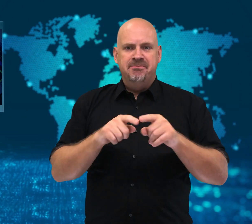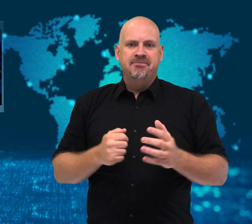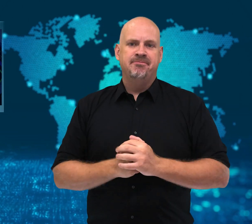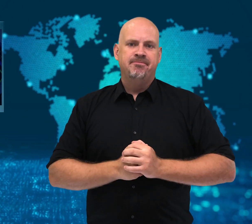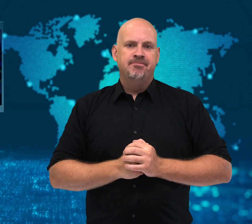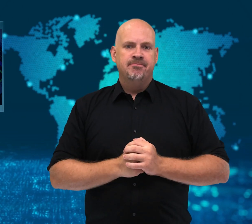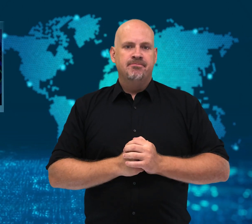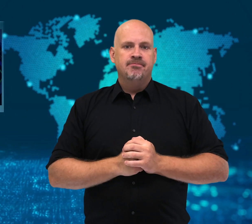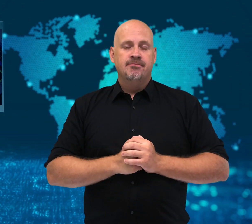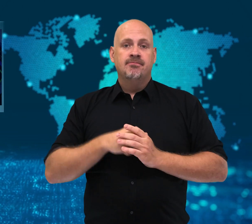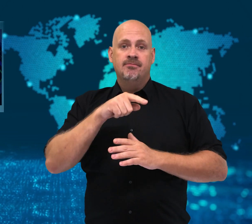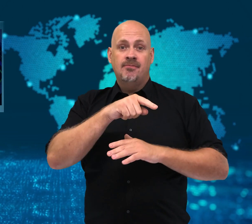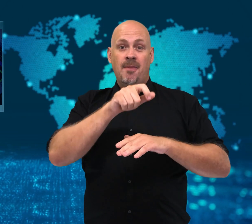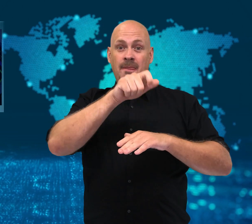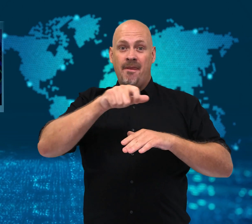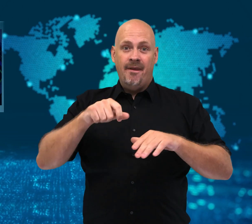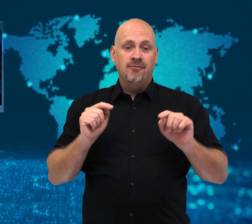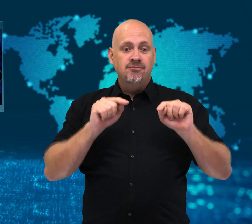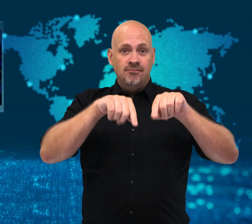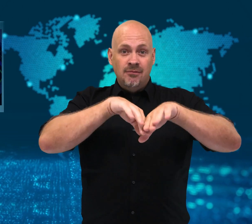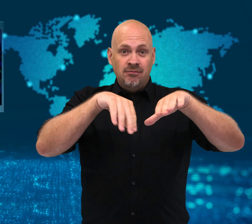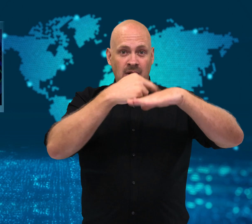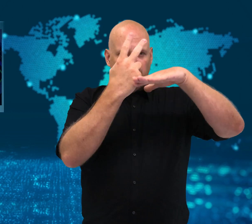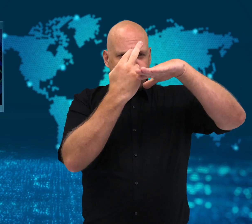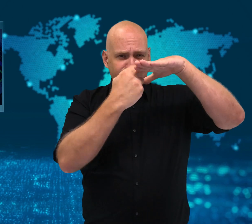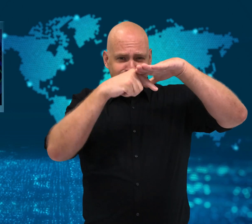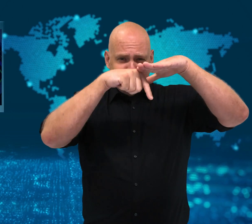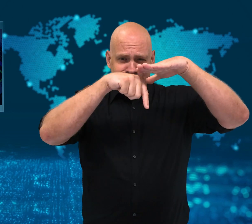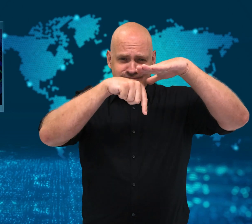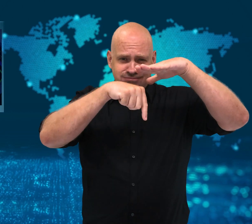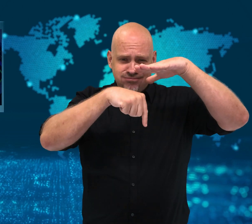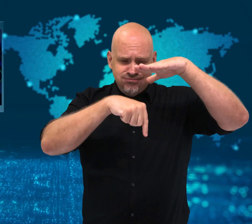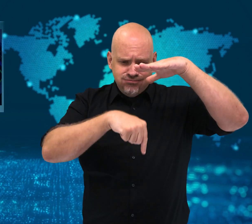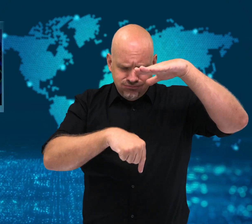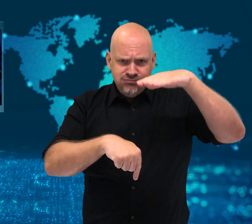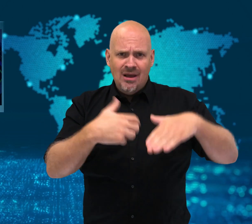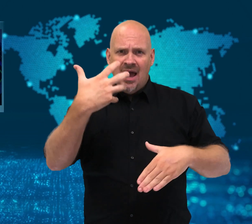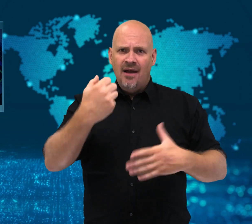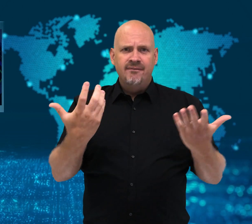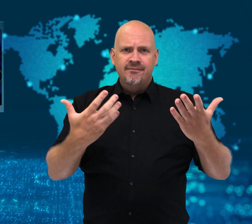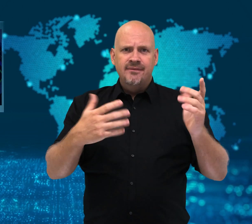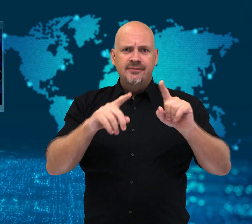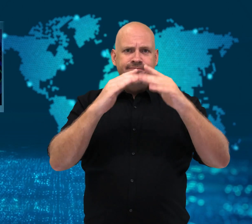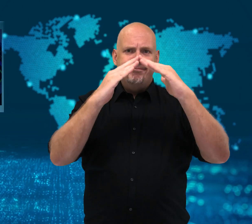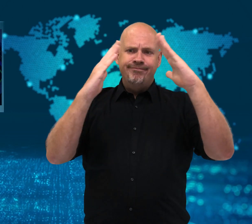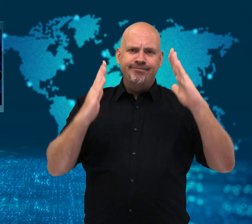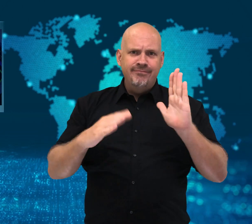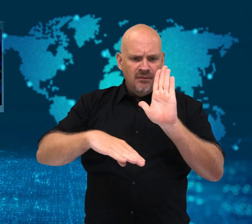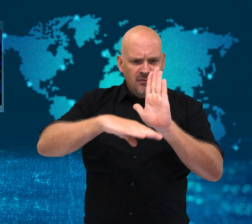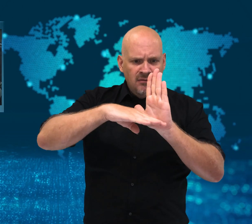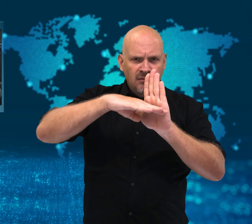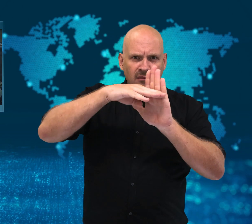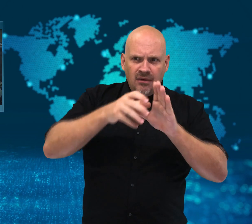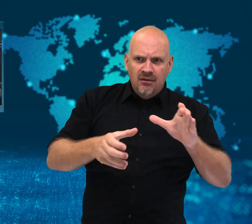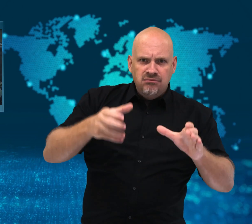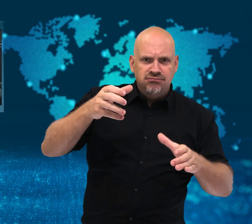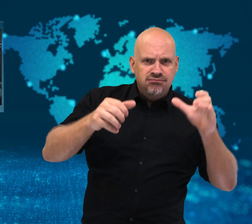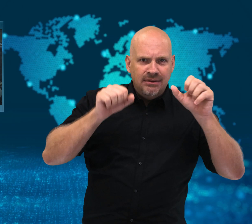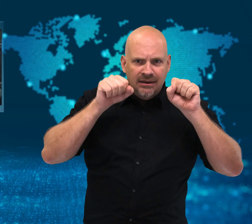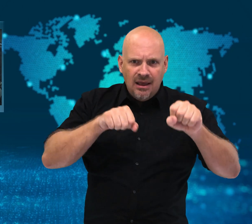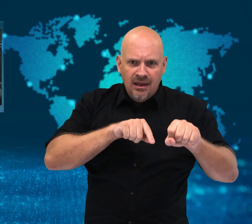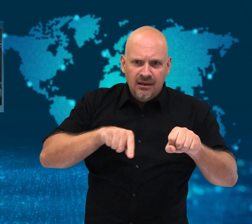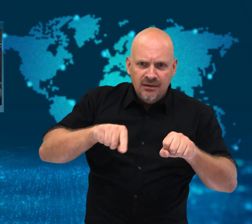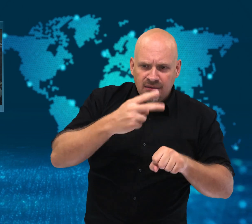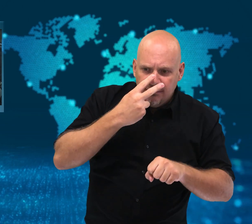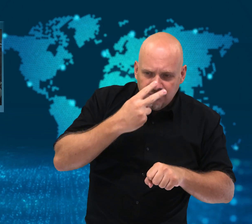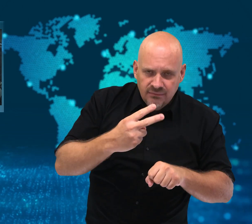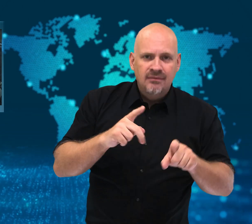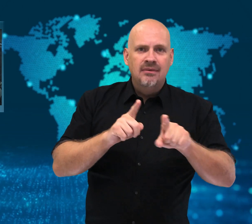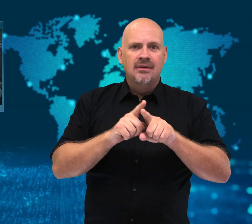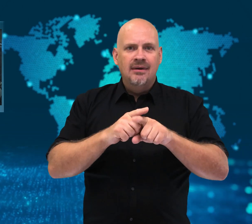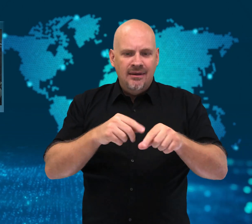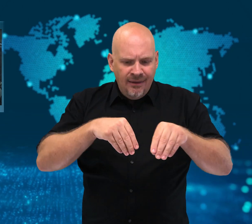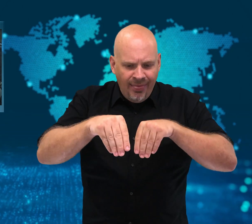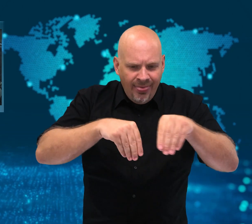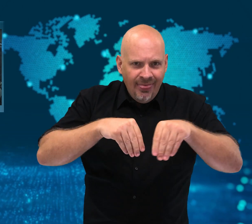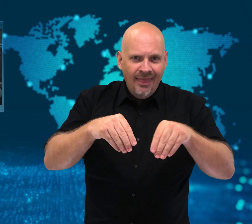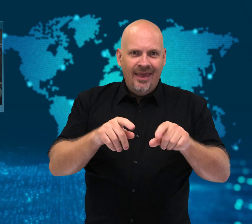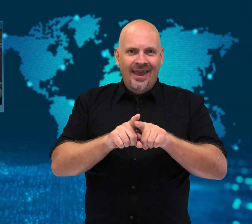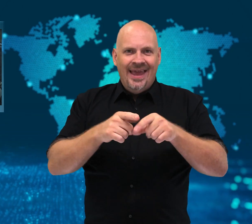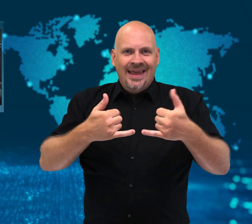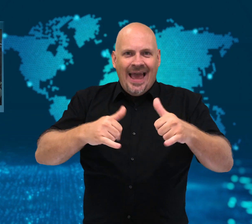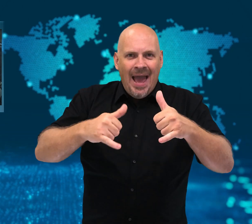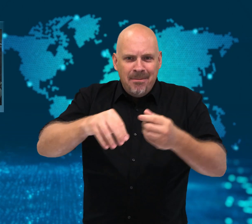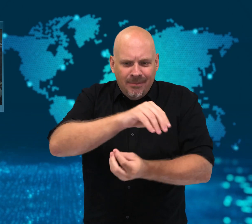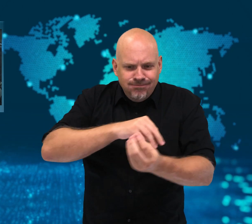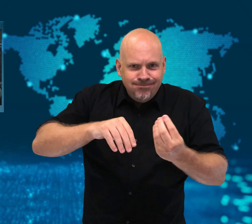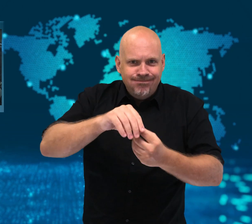That is around the same amount of water as six Olympic sized pools.